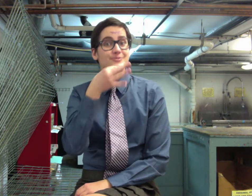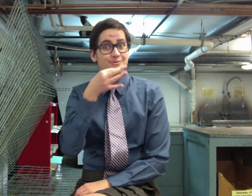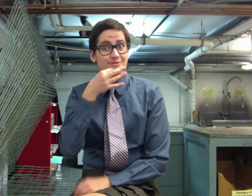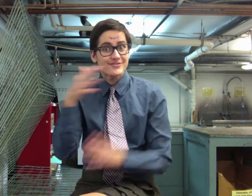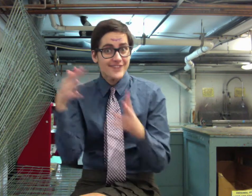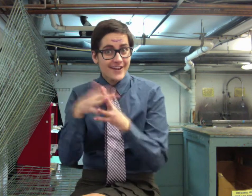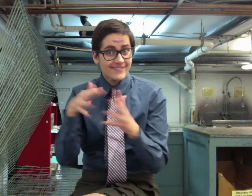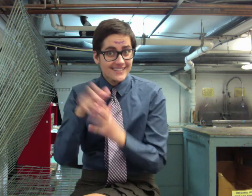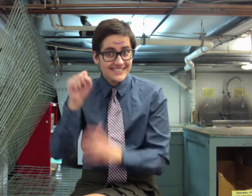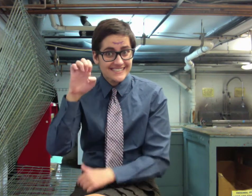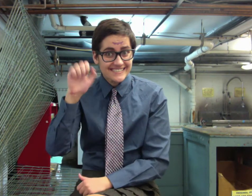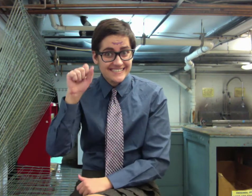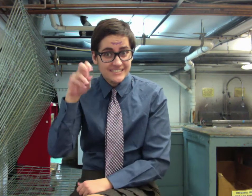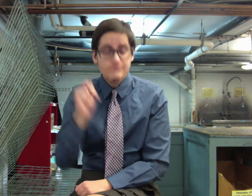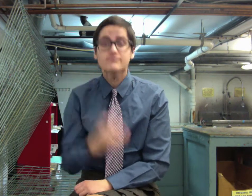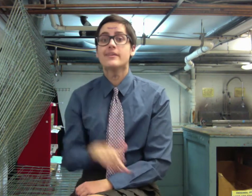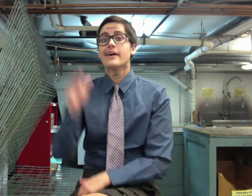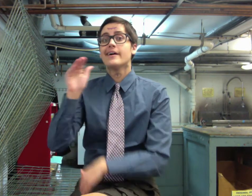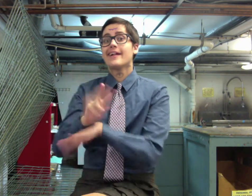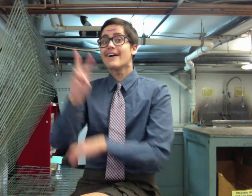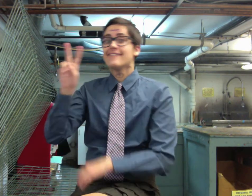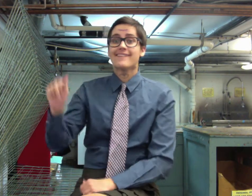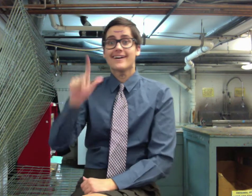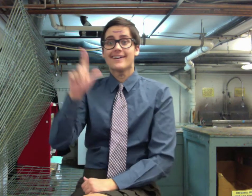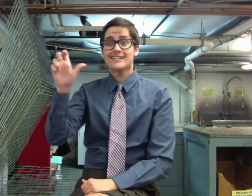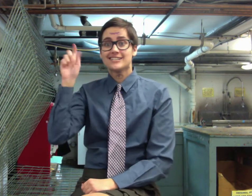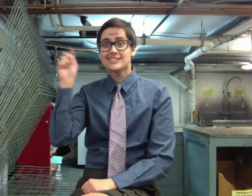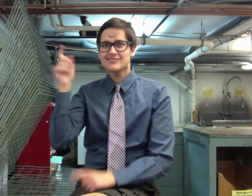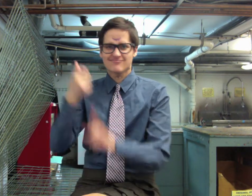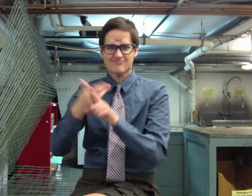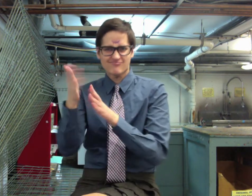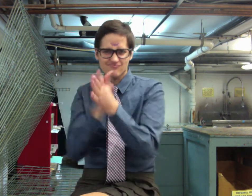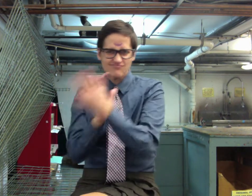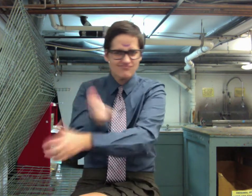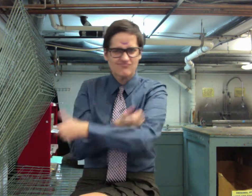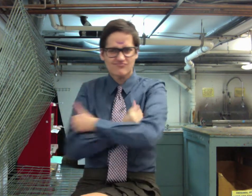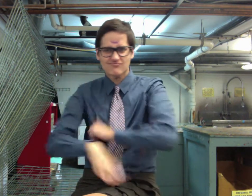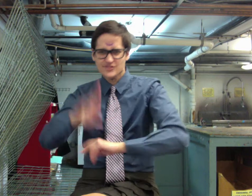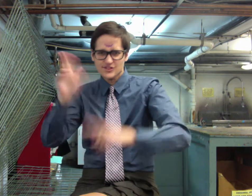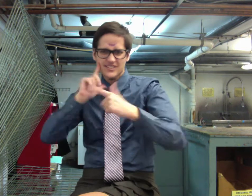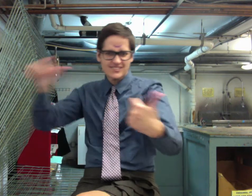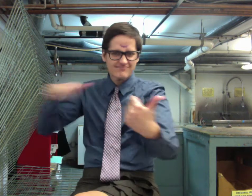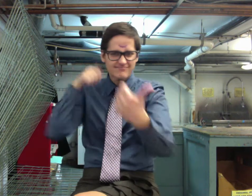It's almost football season, and the Night Vale Scorpions are gearing up for a